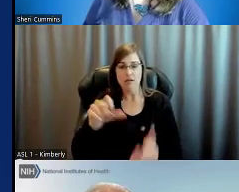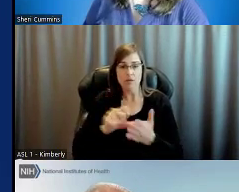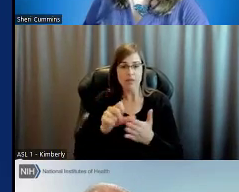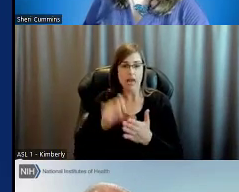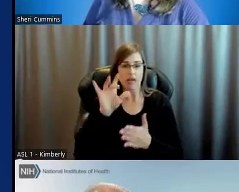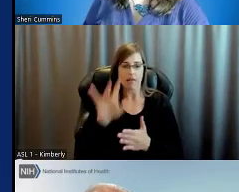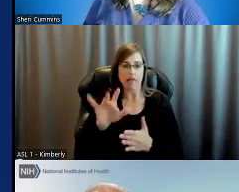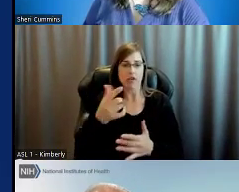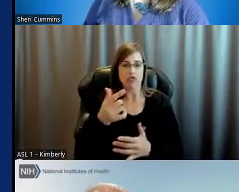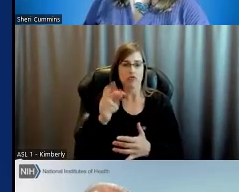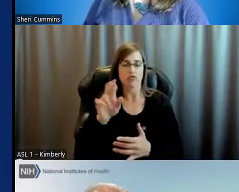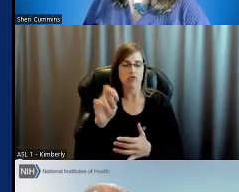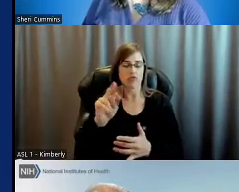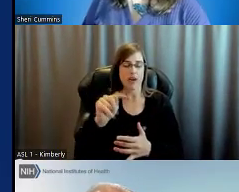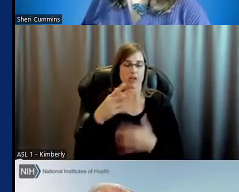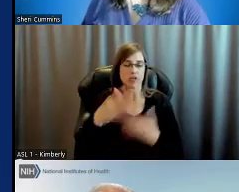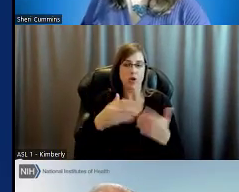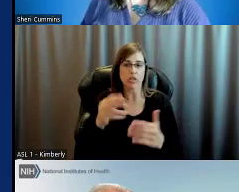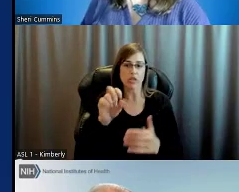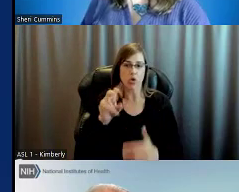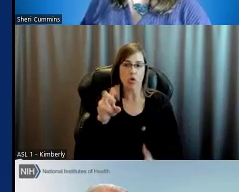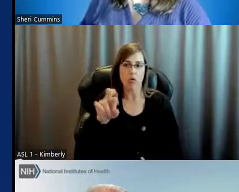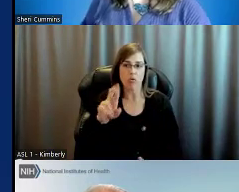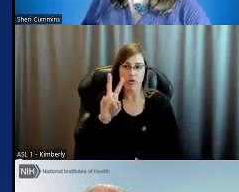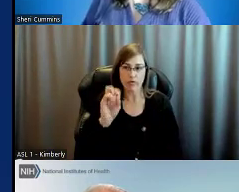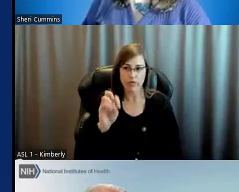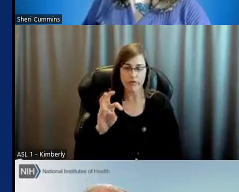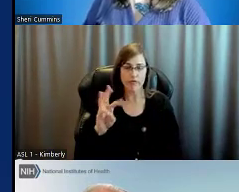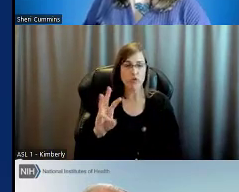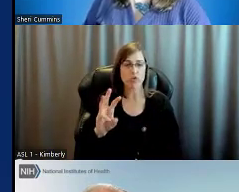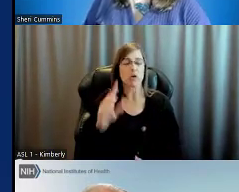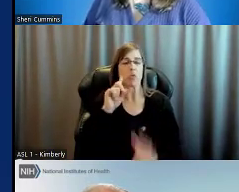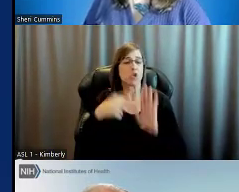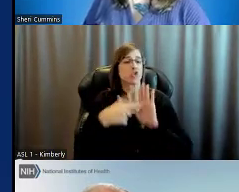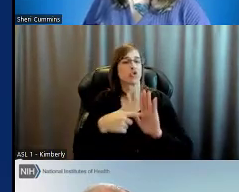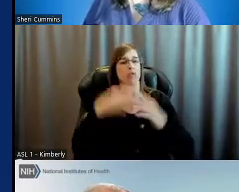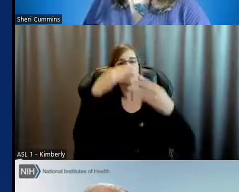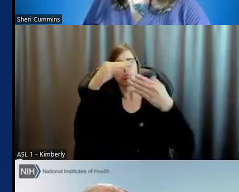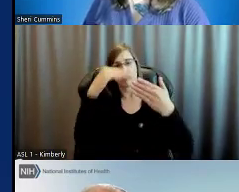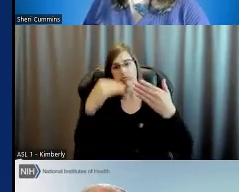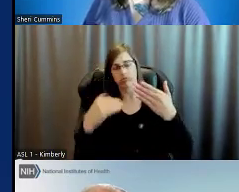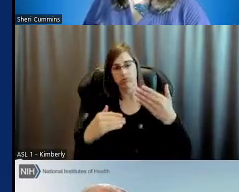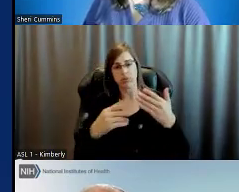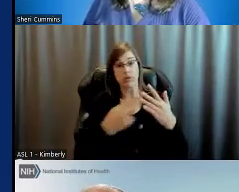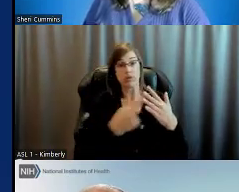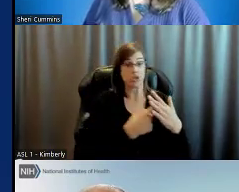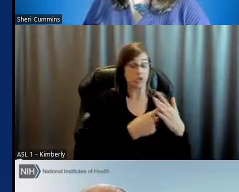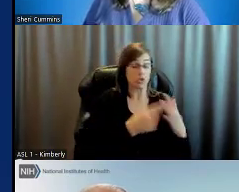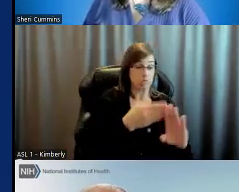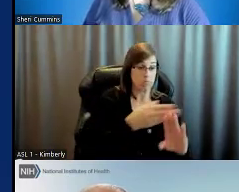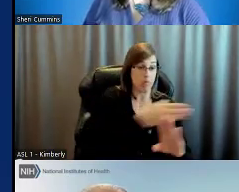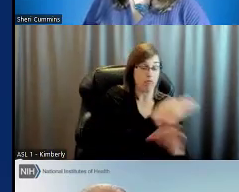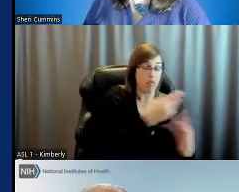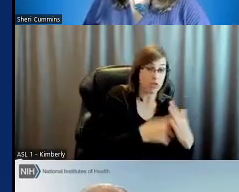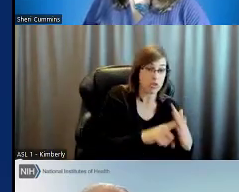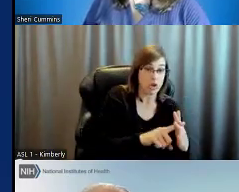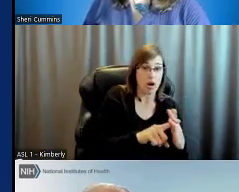and this will provide a guide to you on the entire process, from getting started before you even put anything down on paper